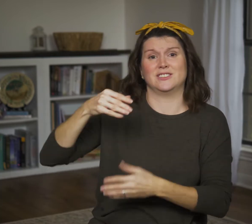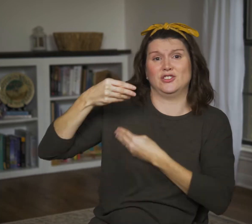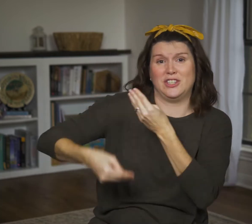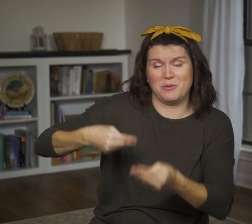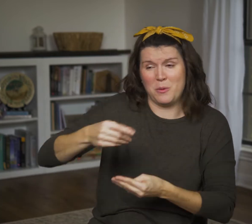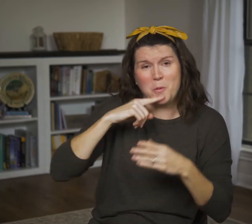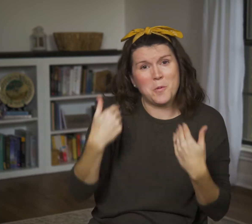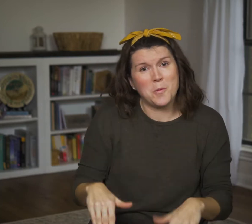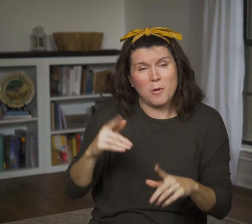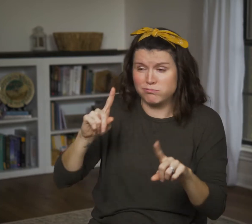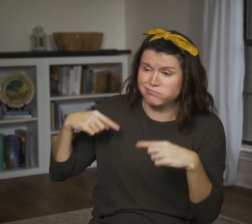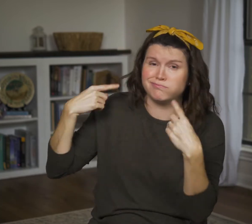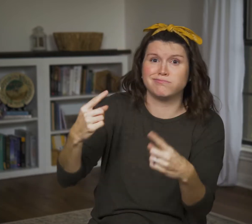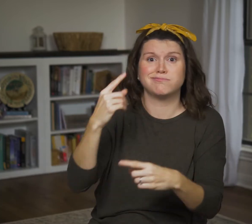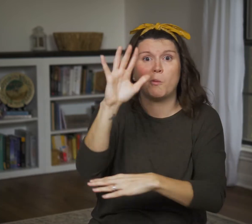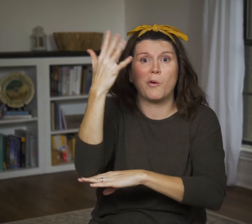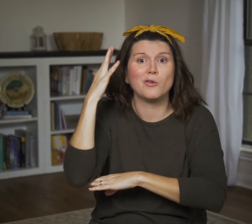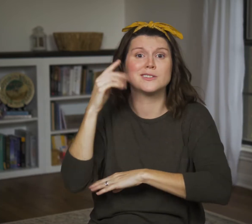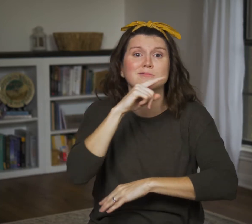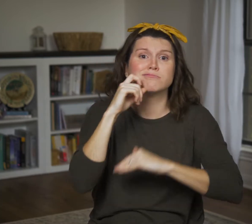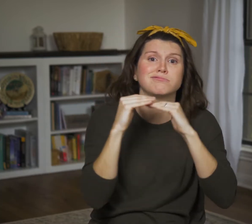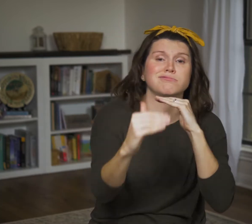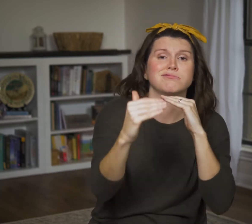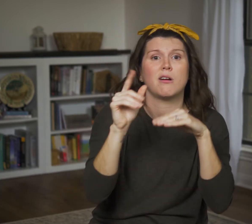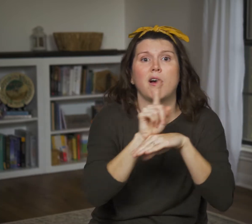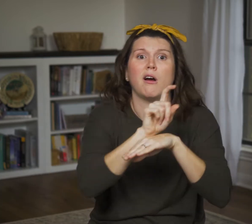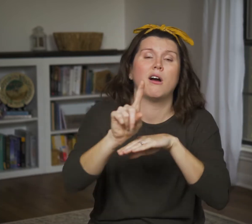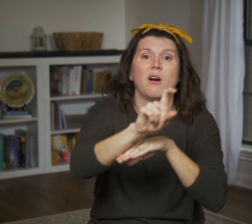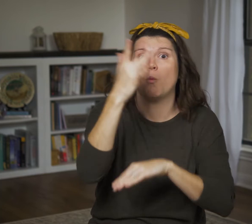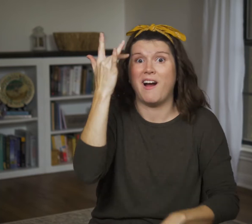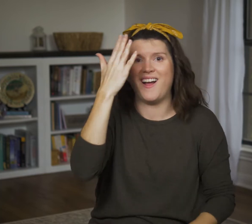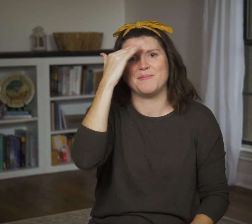This generation had to endure the wilderness